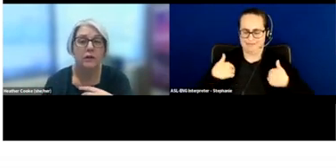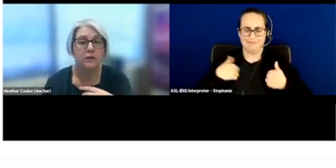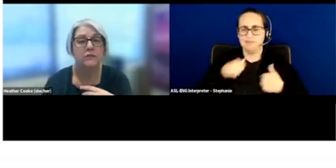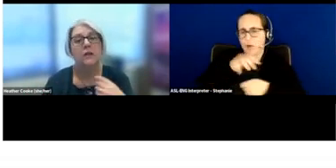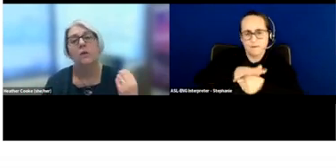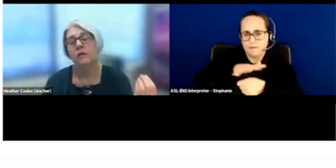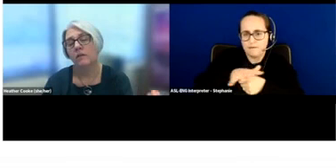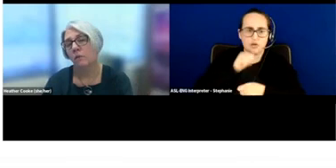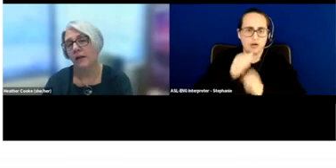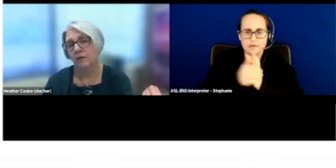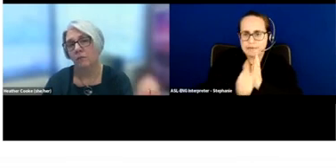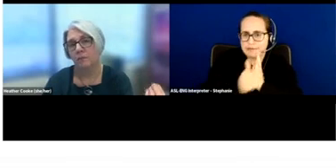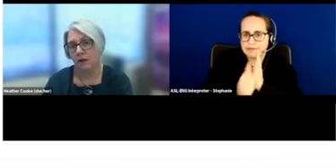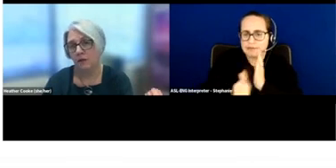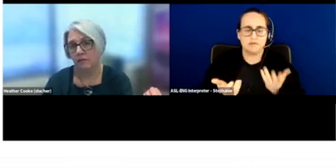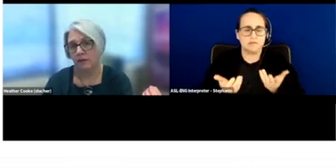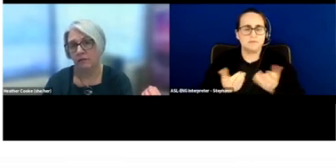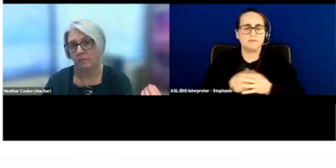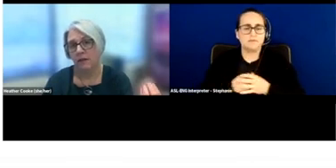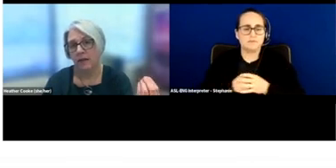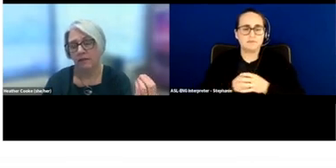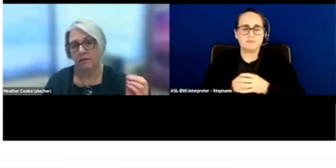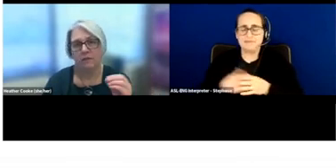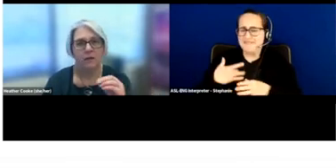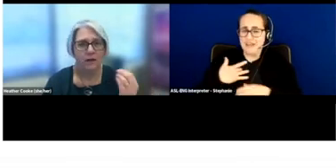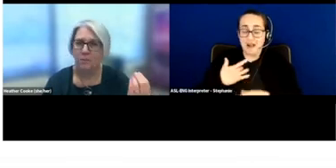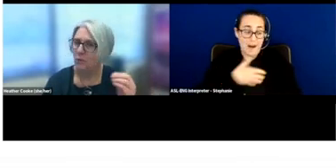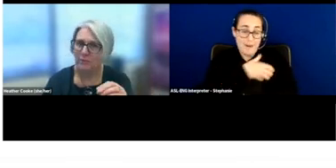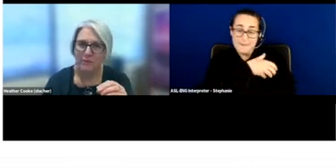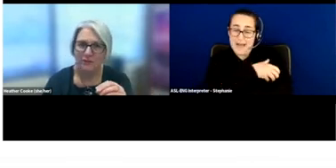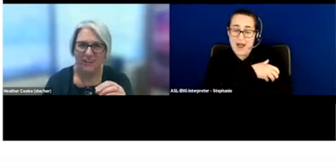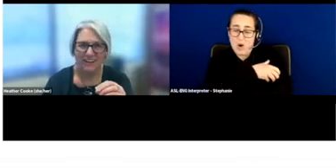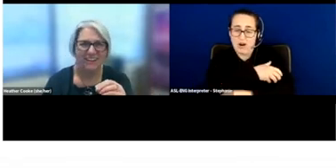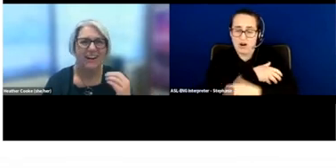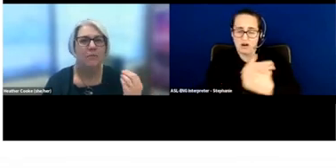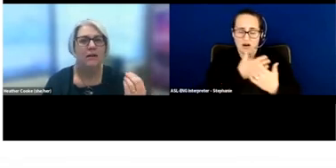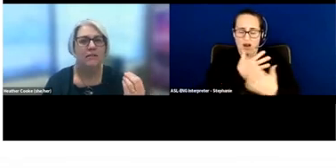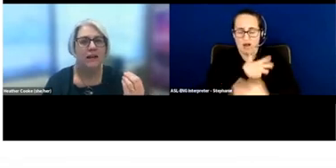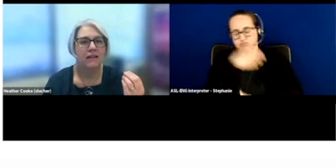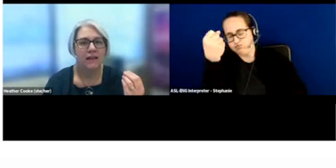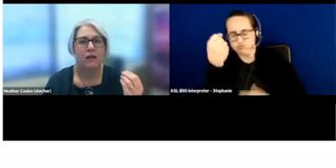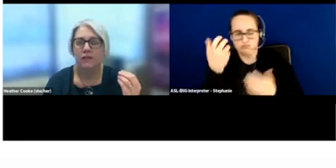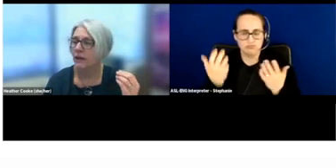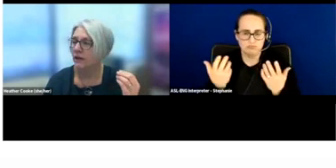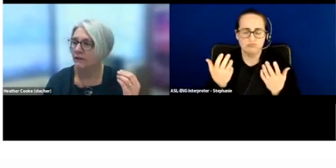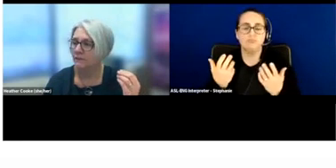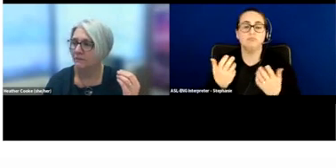coworkers, was equated with powerlessness. And this is a a potent motivator amongst that the healthcare aides